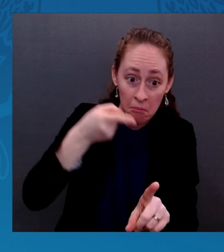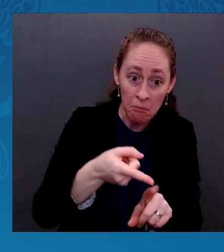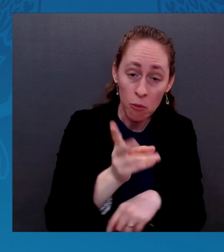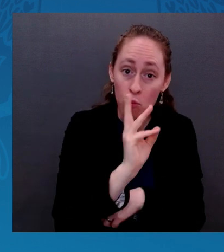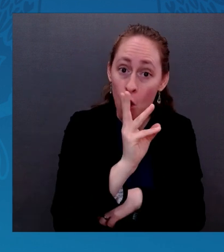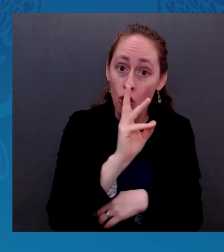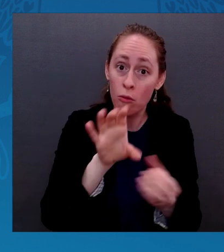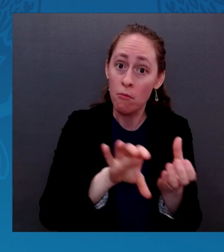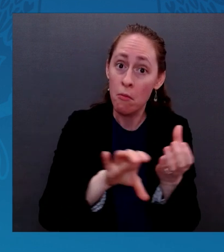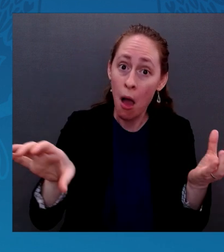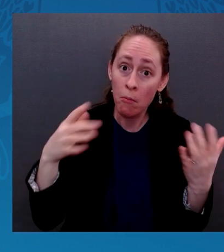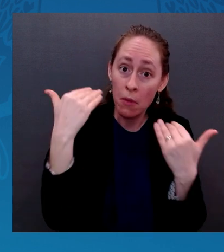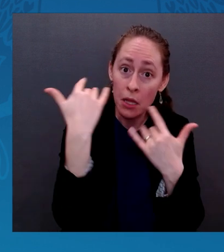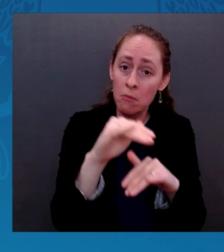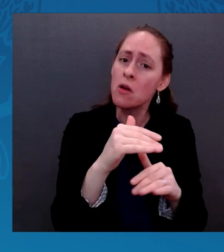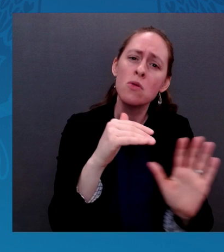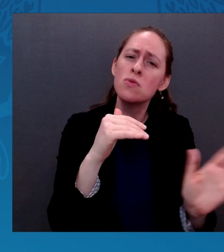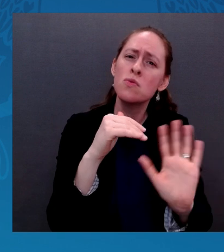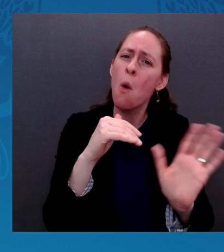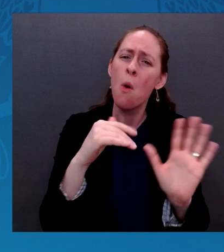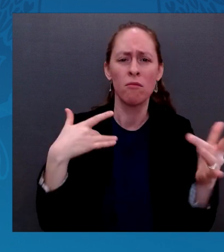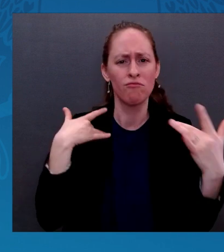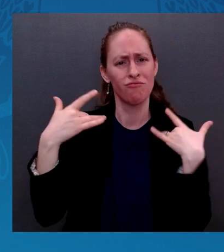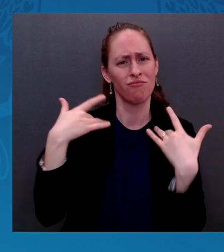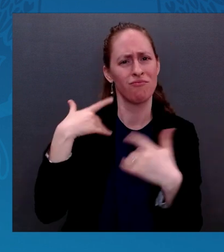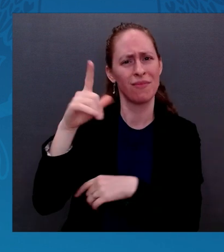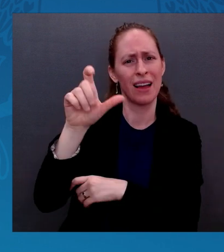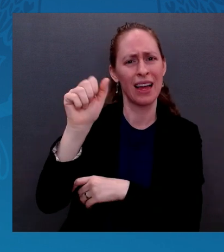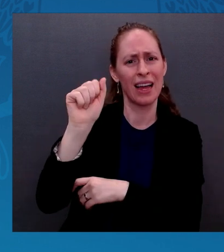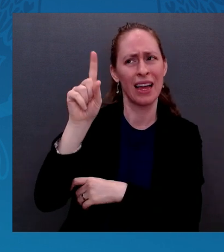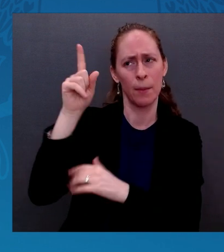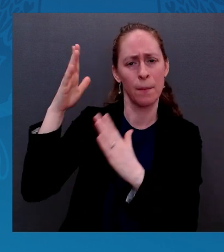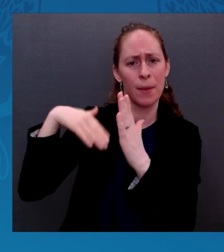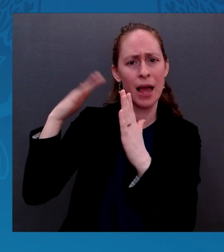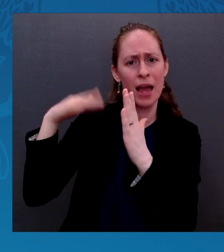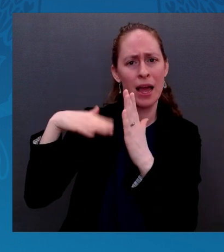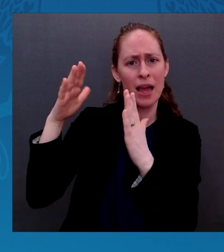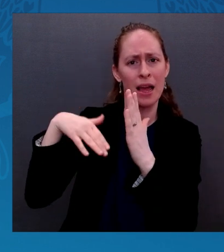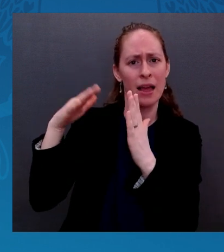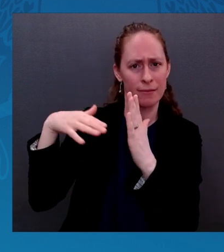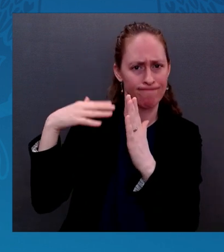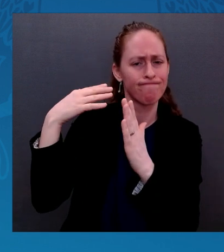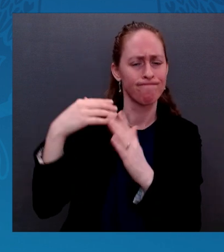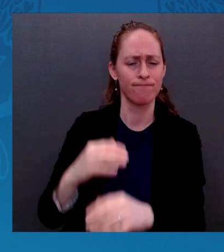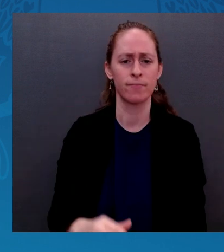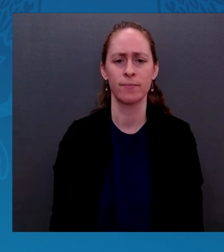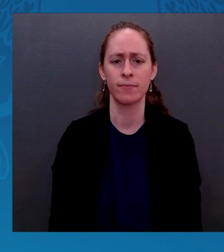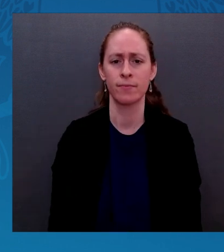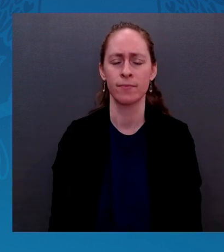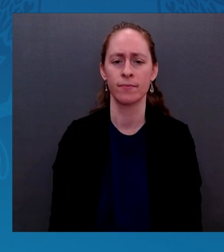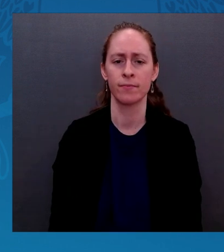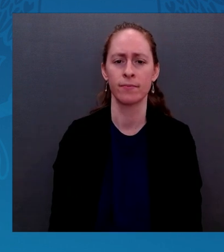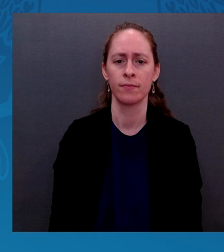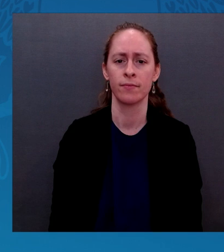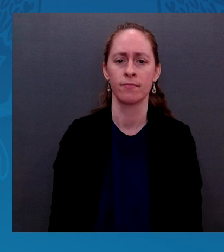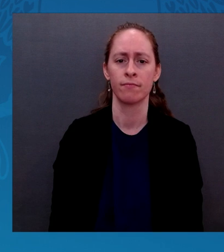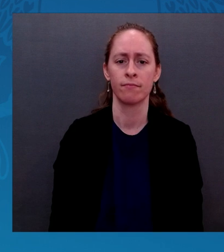requiring every lead service line to be cataloged and removed by the year 2030. One. I want to thank the legislators you all heard